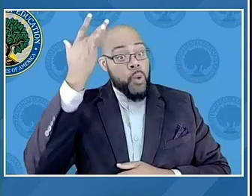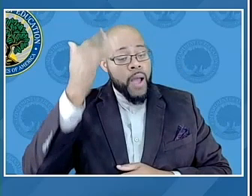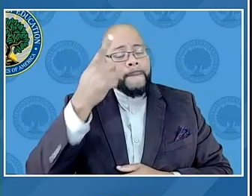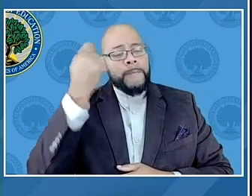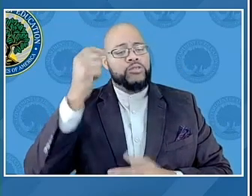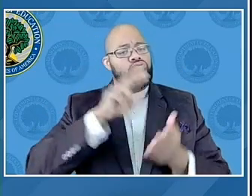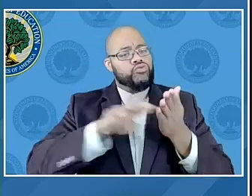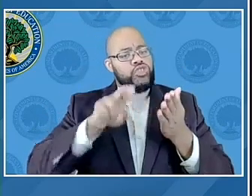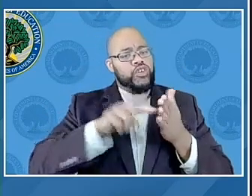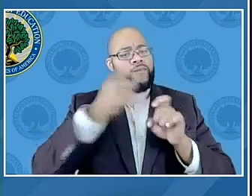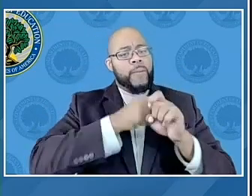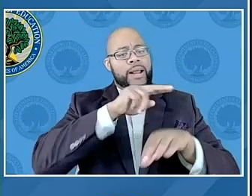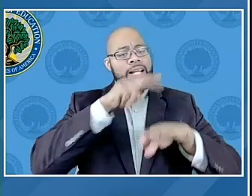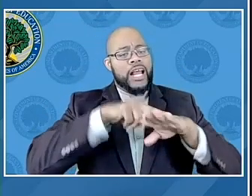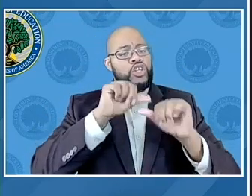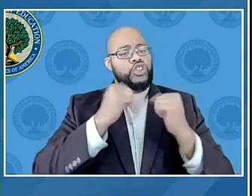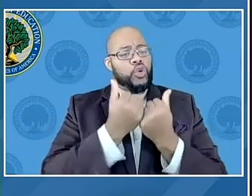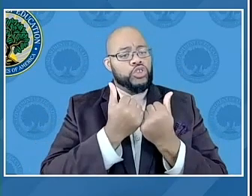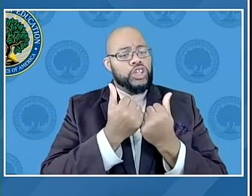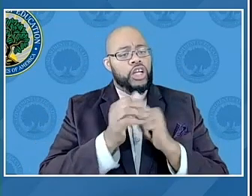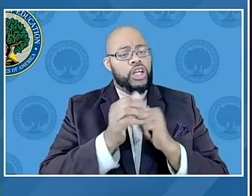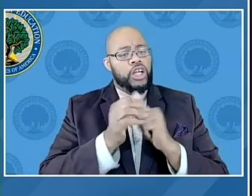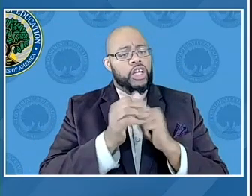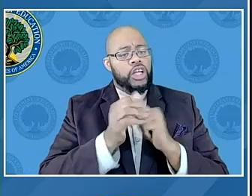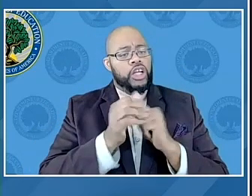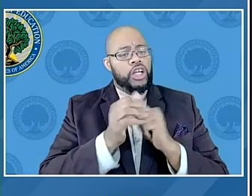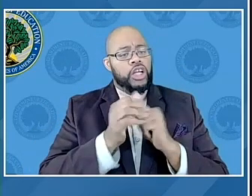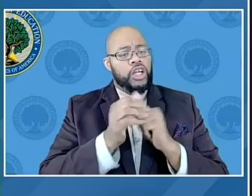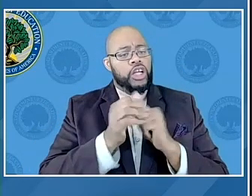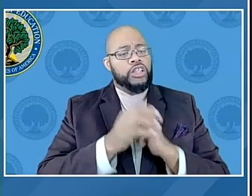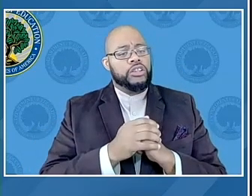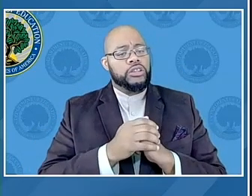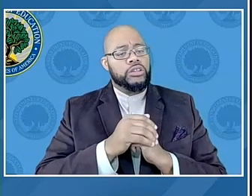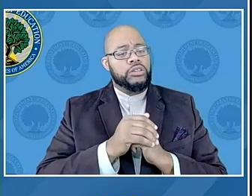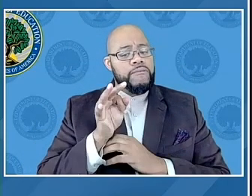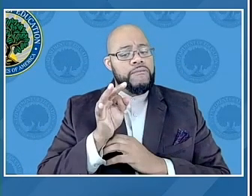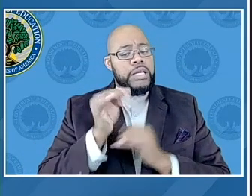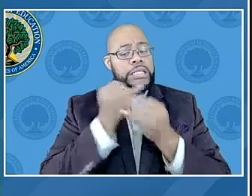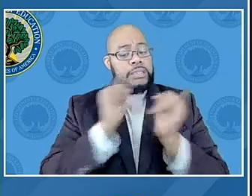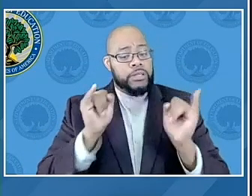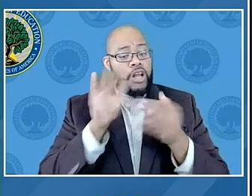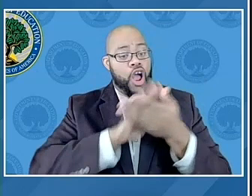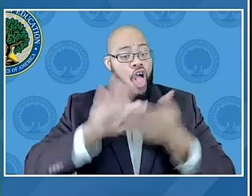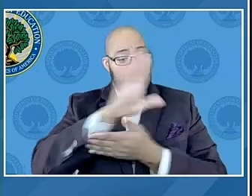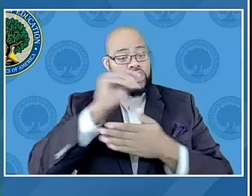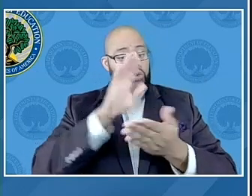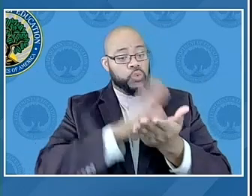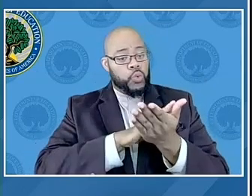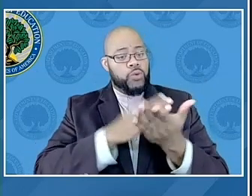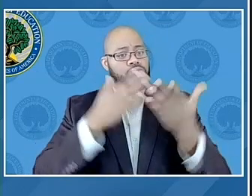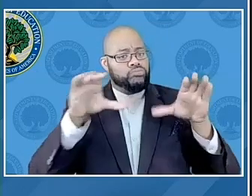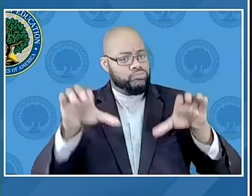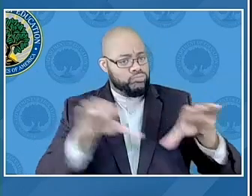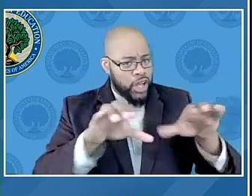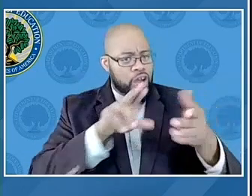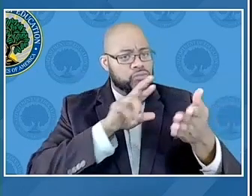National Association of Independent Colleges and Schools has conducted some research about the Federal Pell Grant